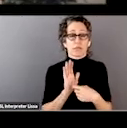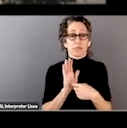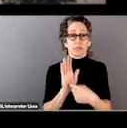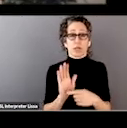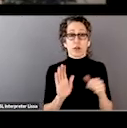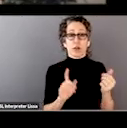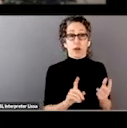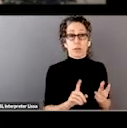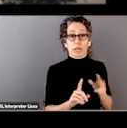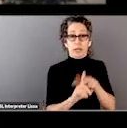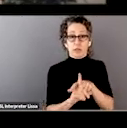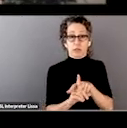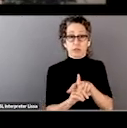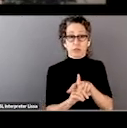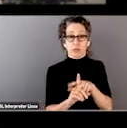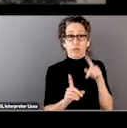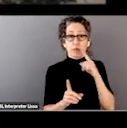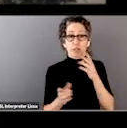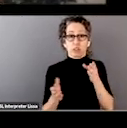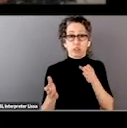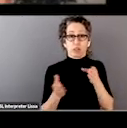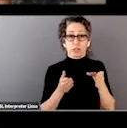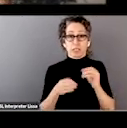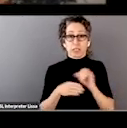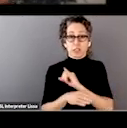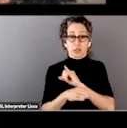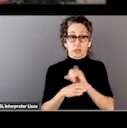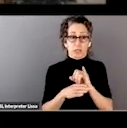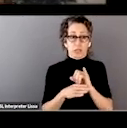in the services industry, where we develop a time series